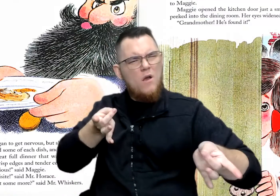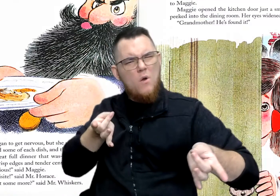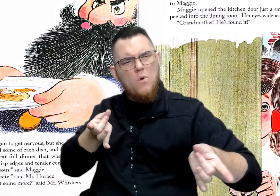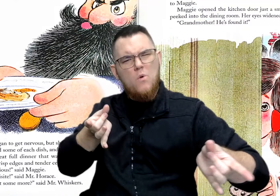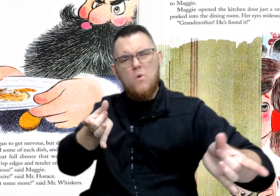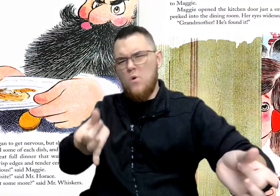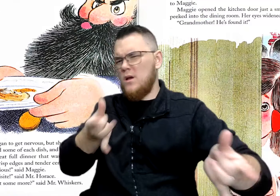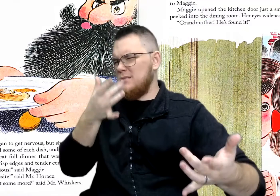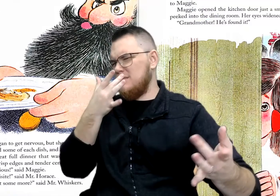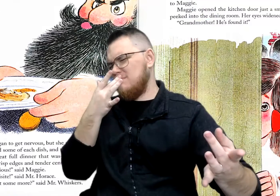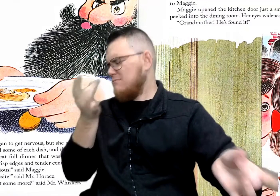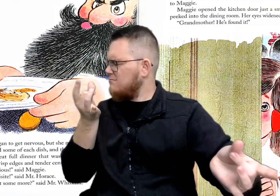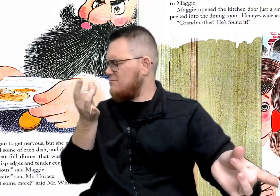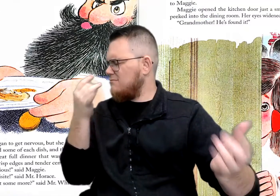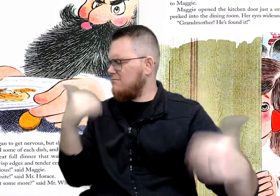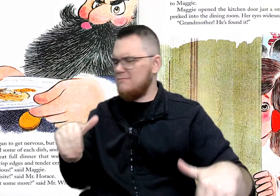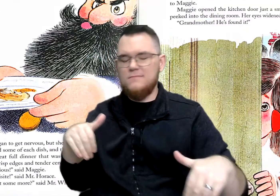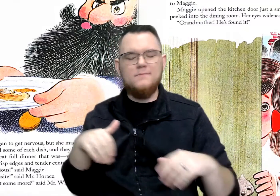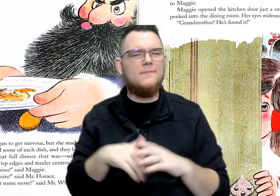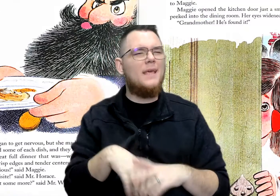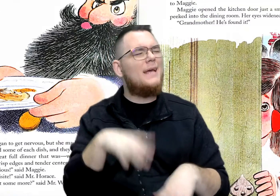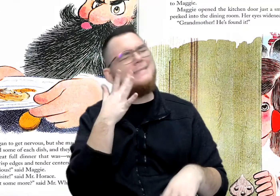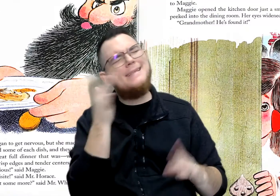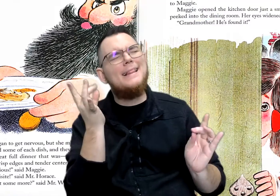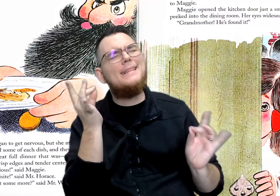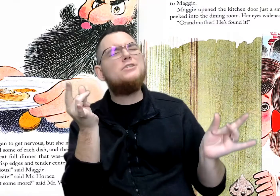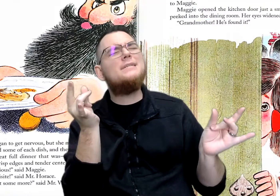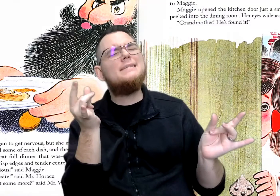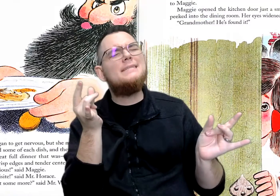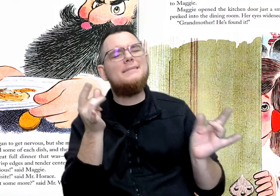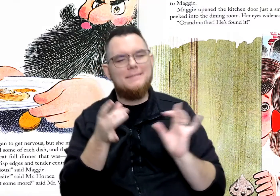centers. “How delicious!” said Maggie.